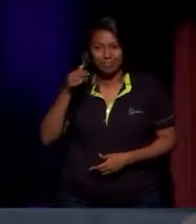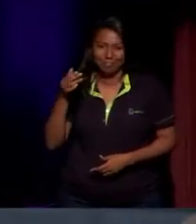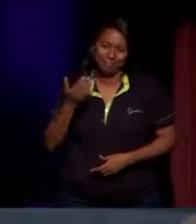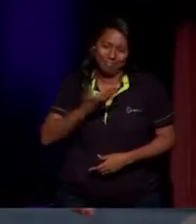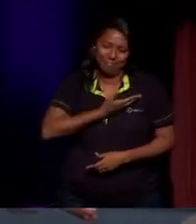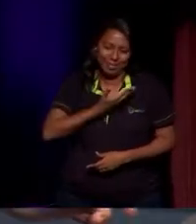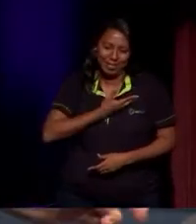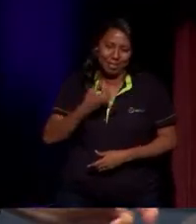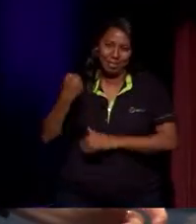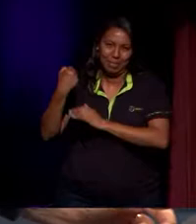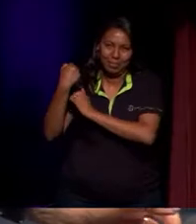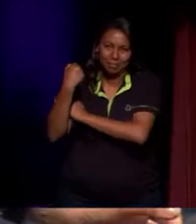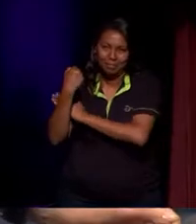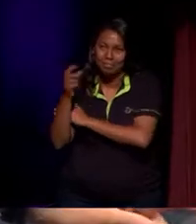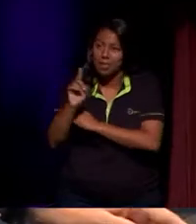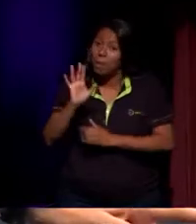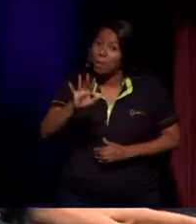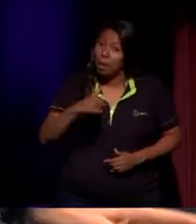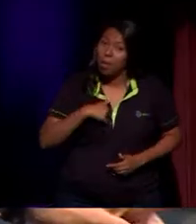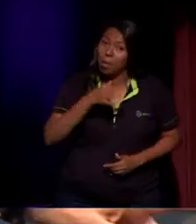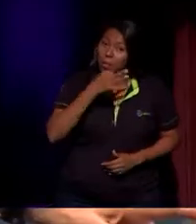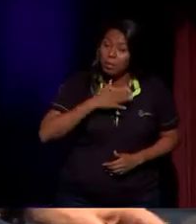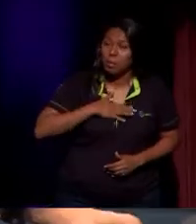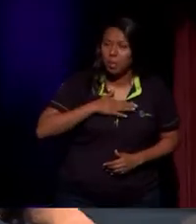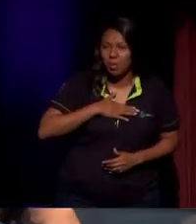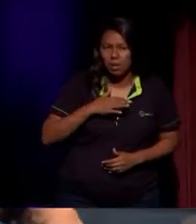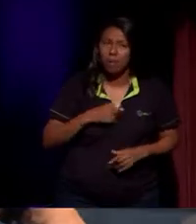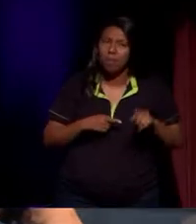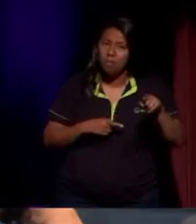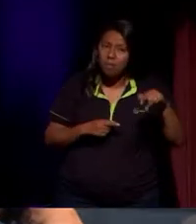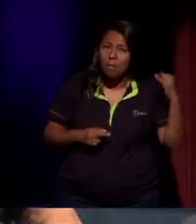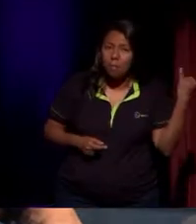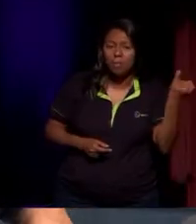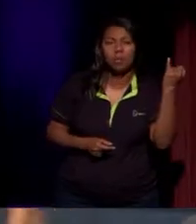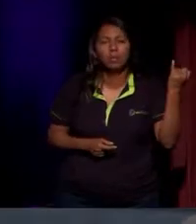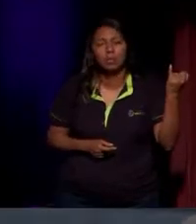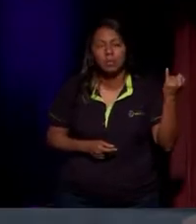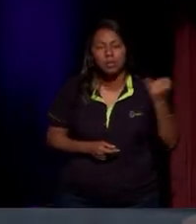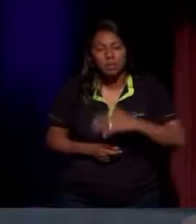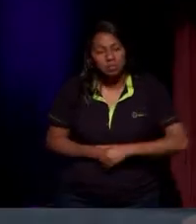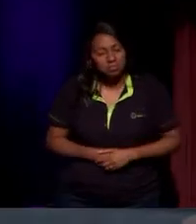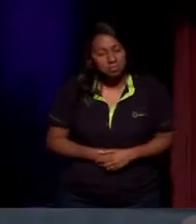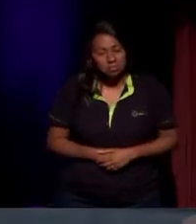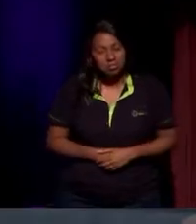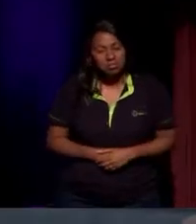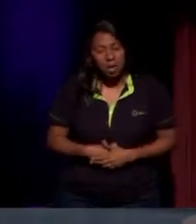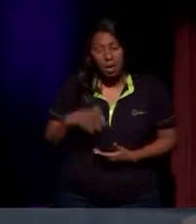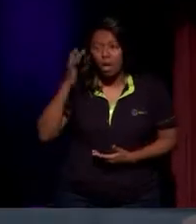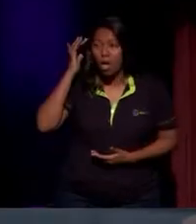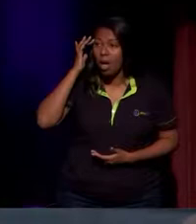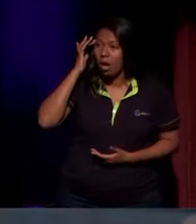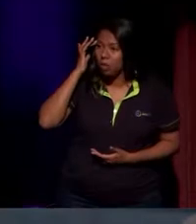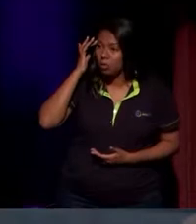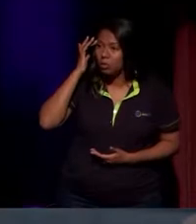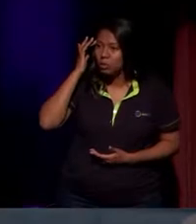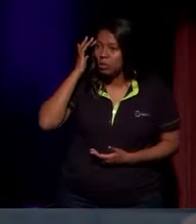extremely important, was not put into practice in most cases, but I think this has opened up